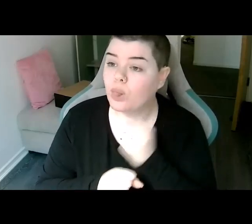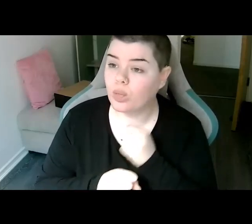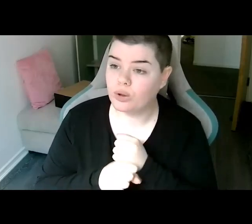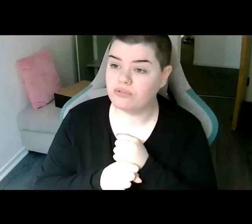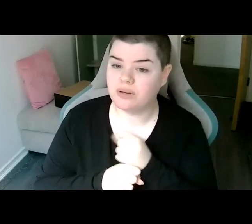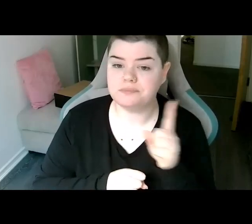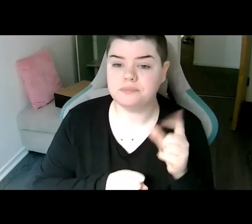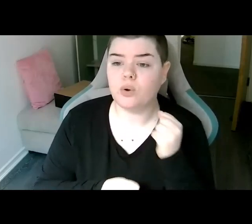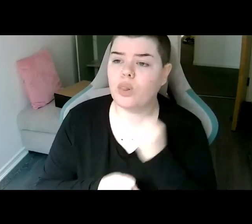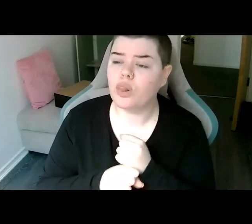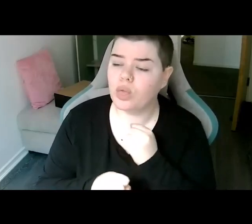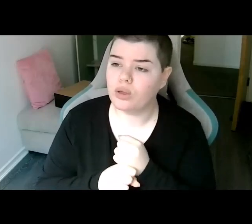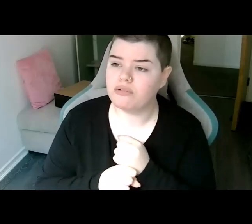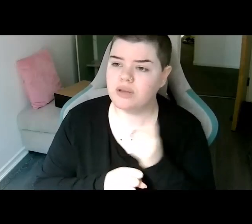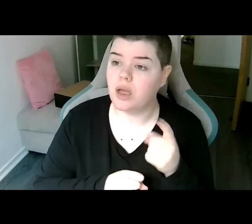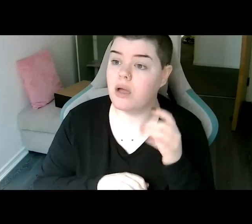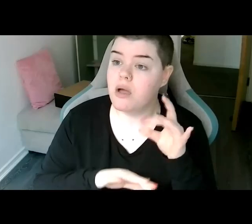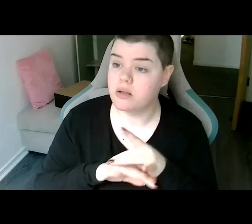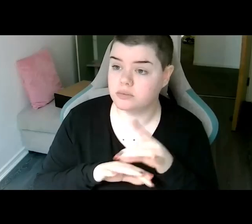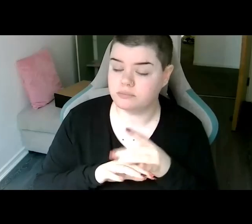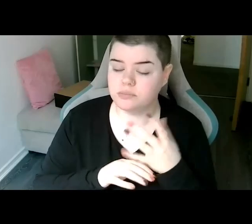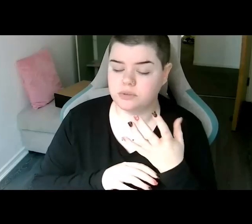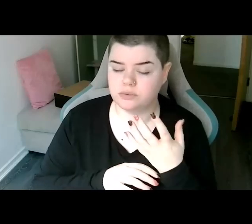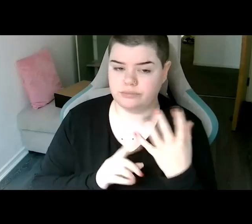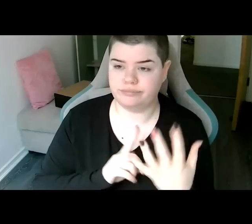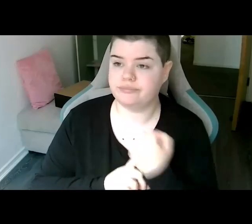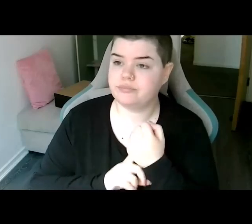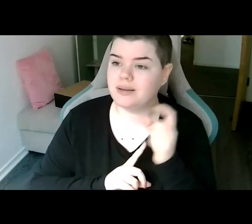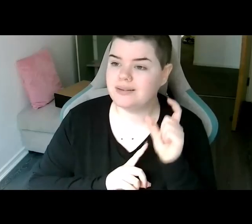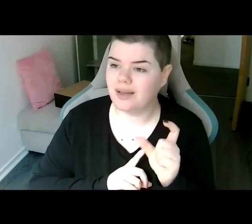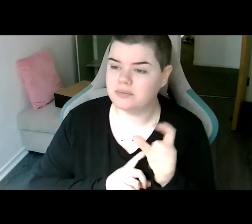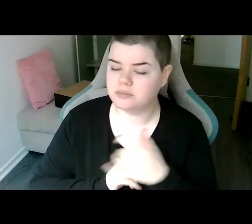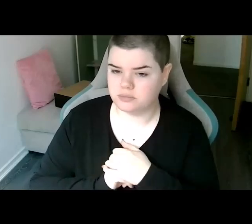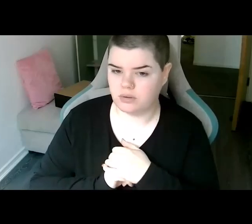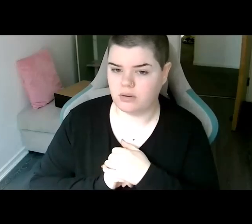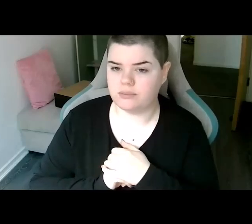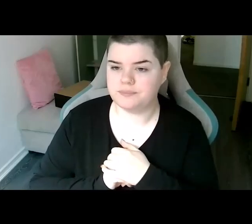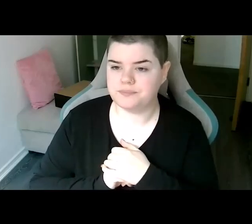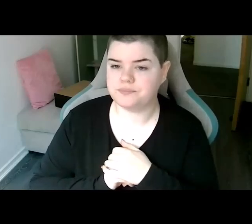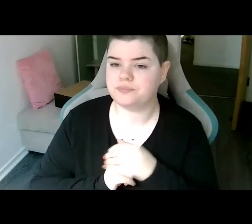The first one here is Gloria. Gloria's husband had been diagnosed with cancer.